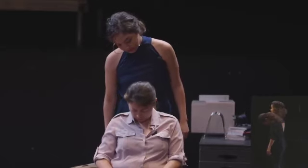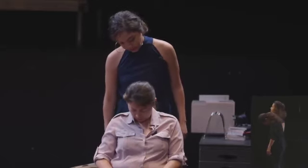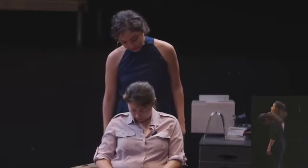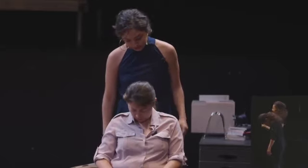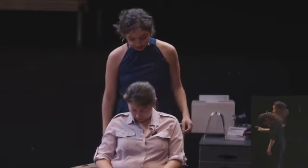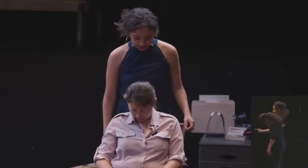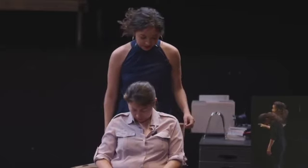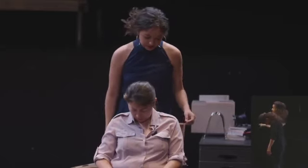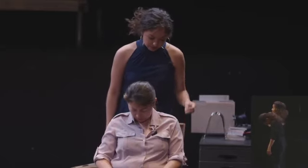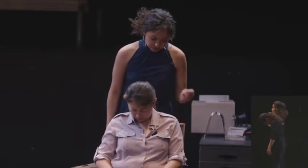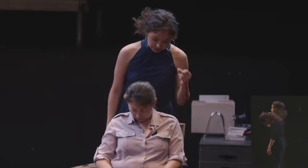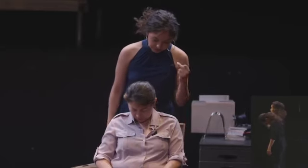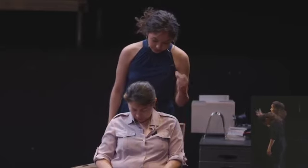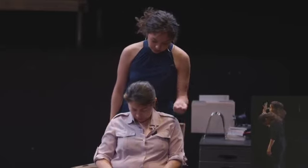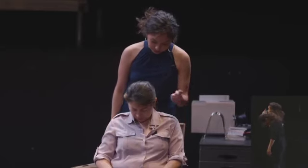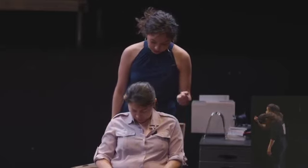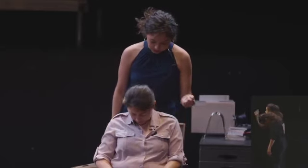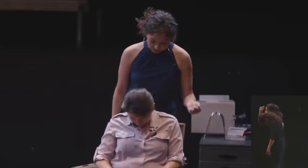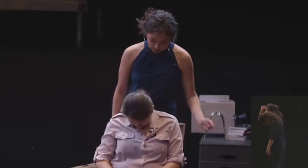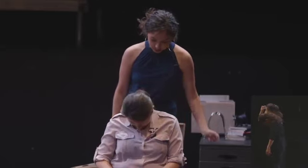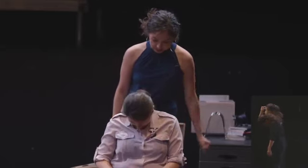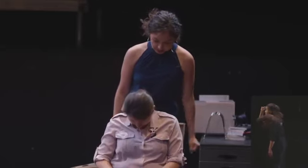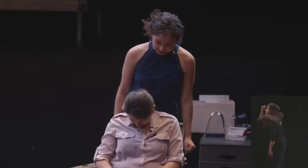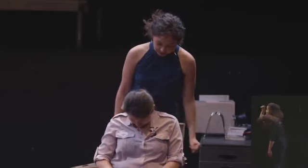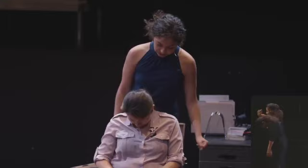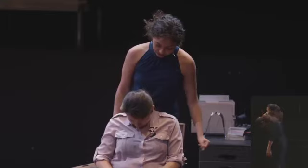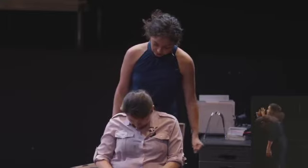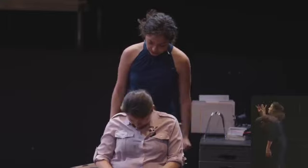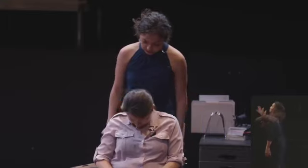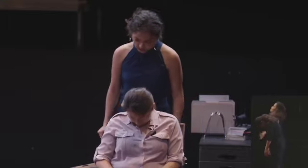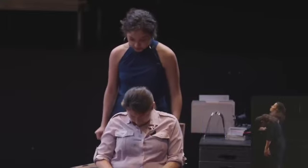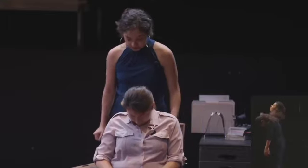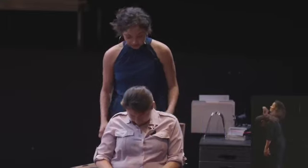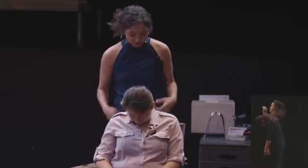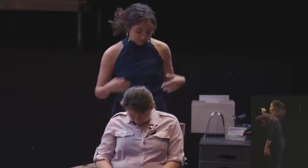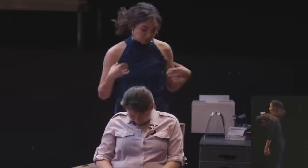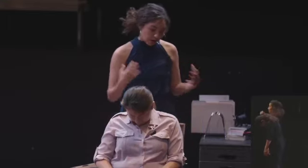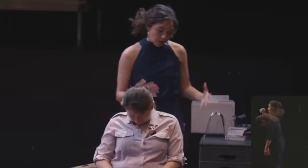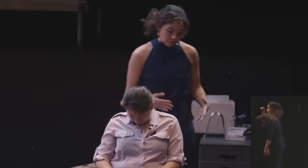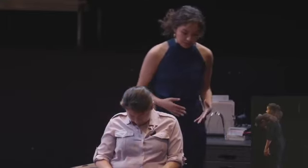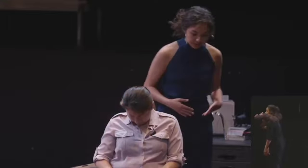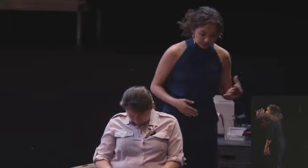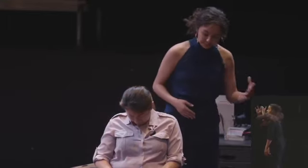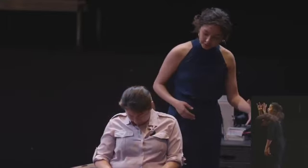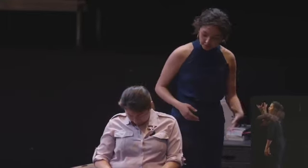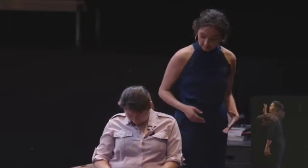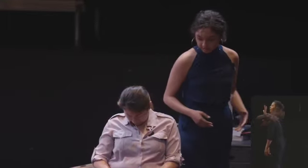That's right, because every time I say the word "sleep" (fingers snapping) you go ever deeper than you are right now. Because the deeper you go, the better you feel.